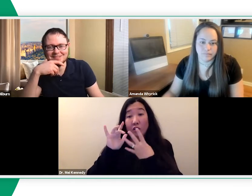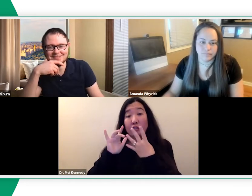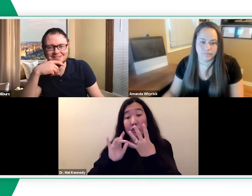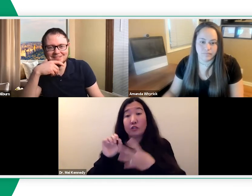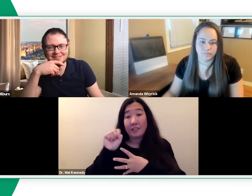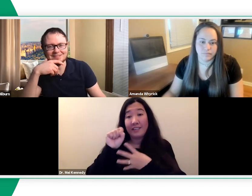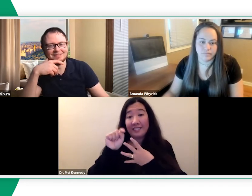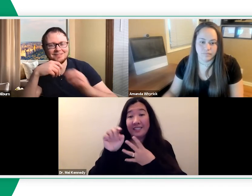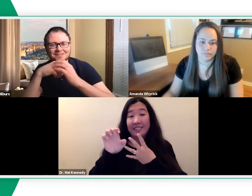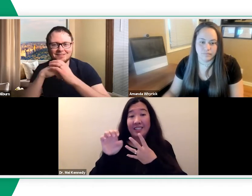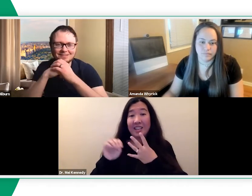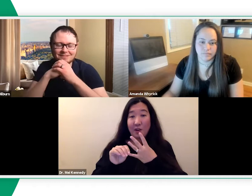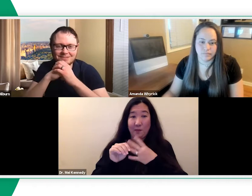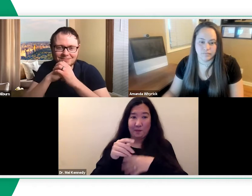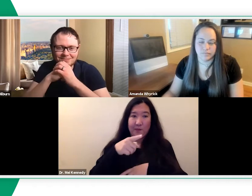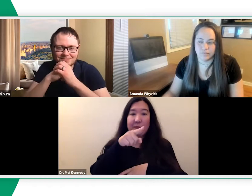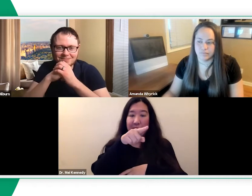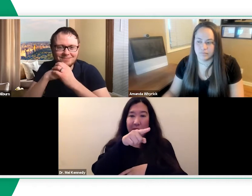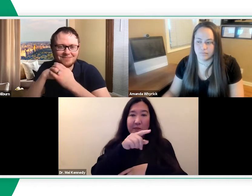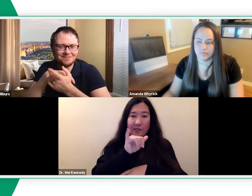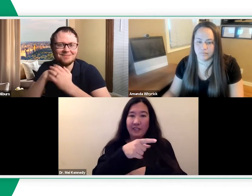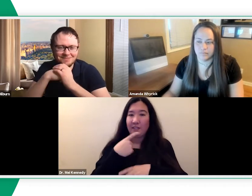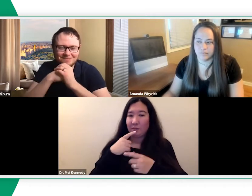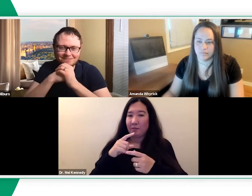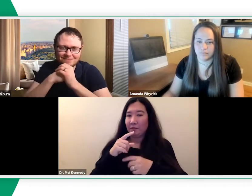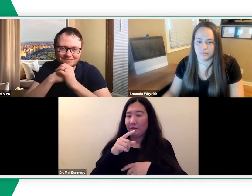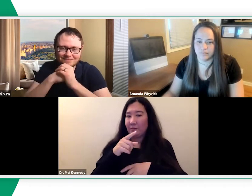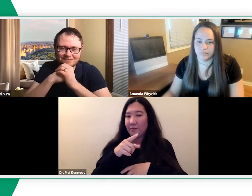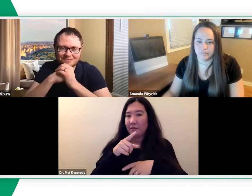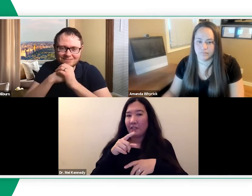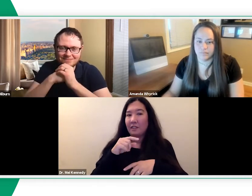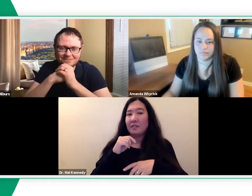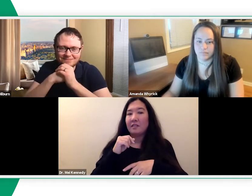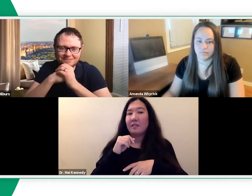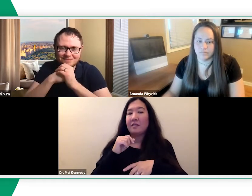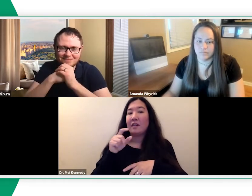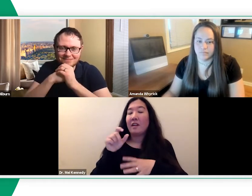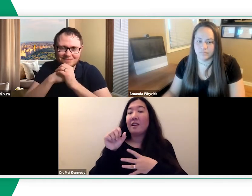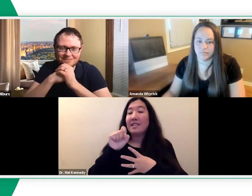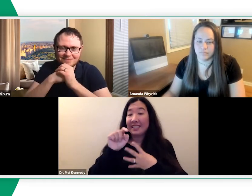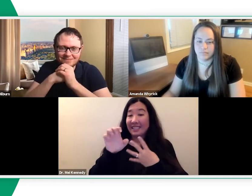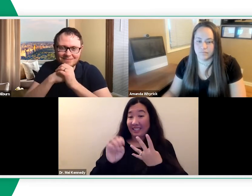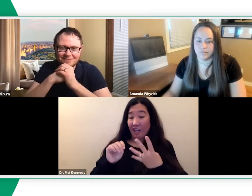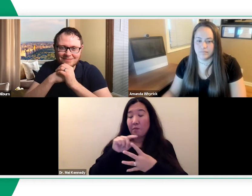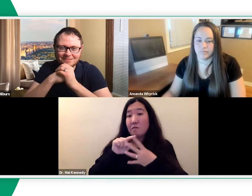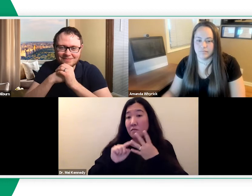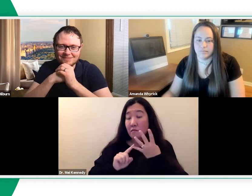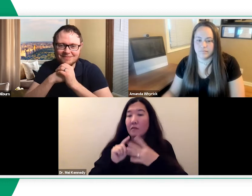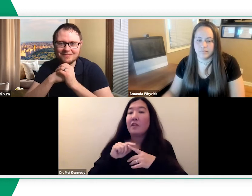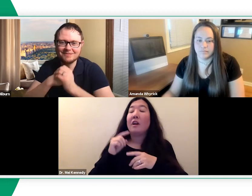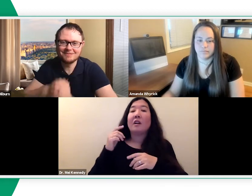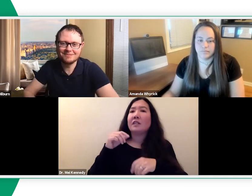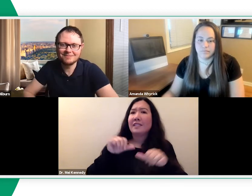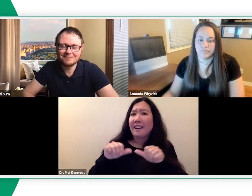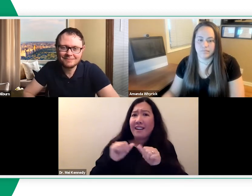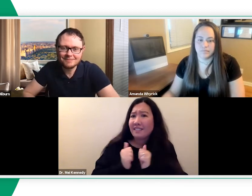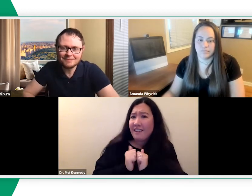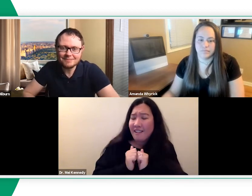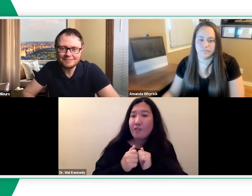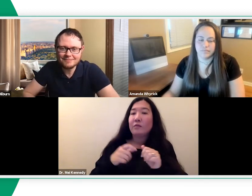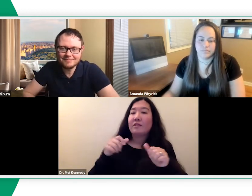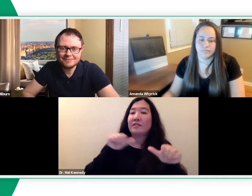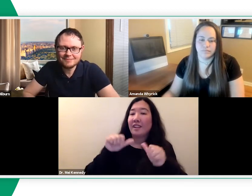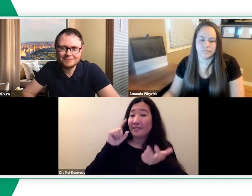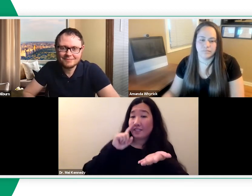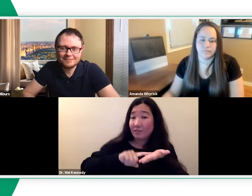fact a part of STEM. And here we've broken down what S-T-E-M represents.